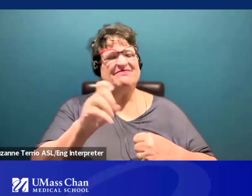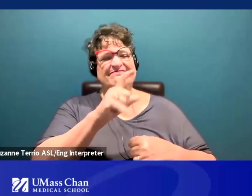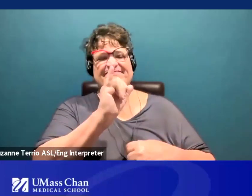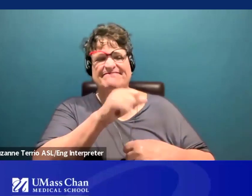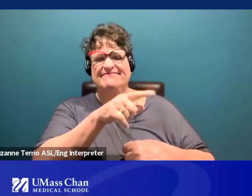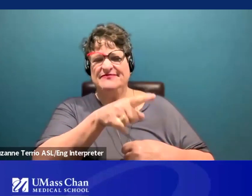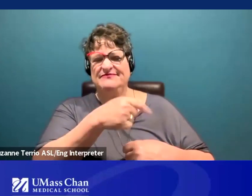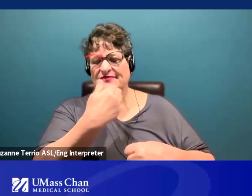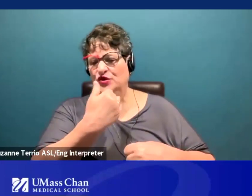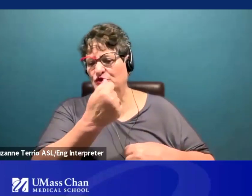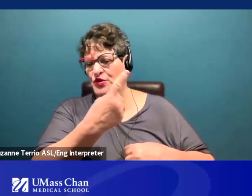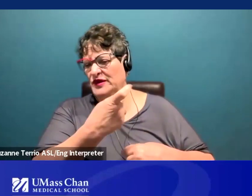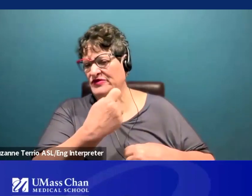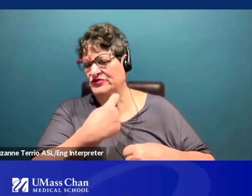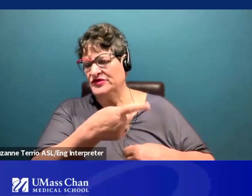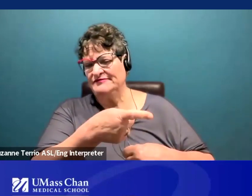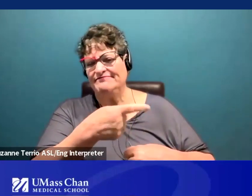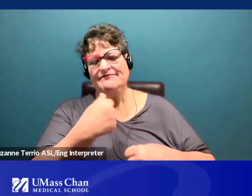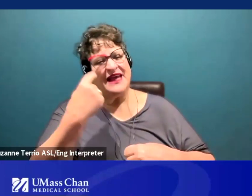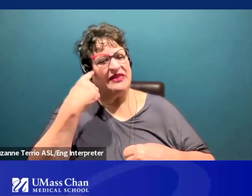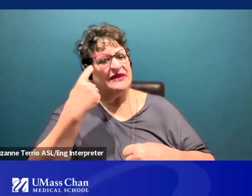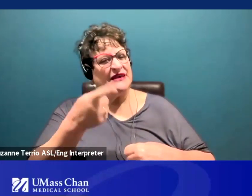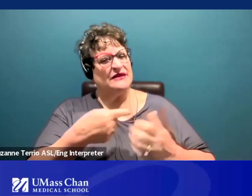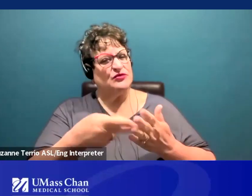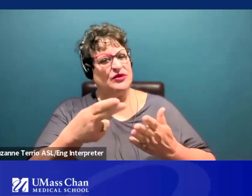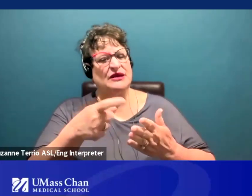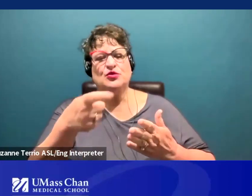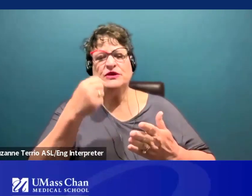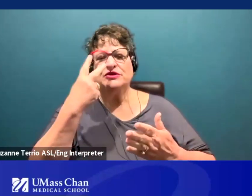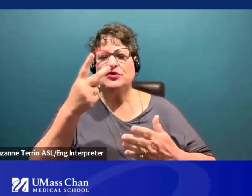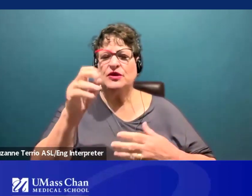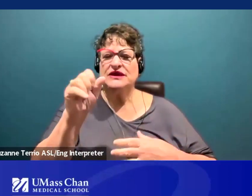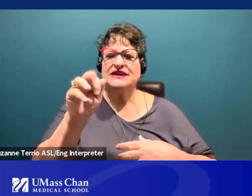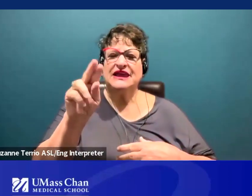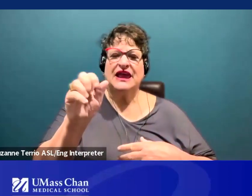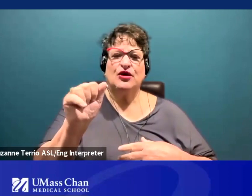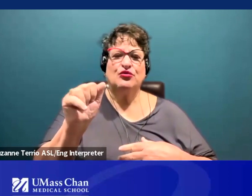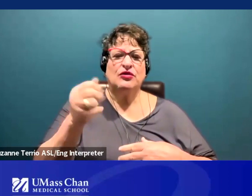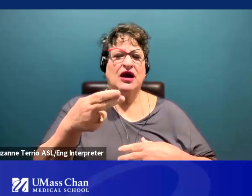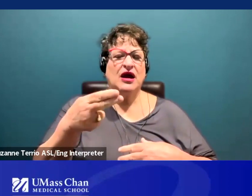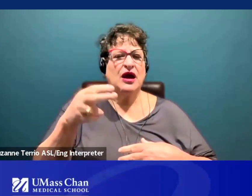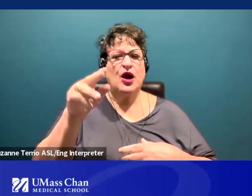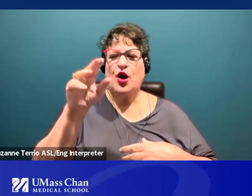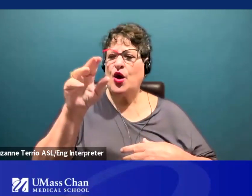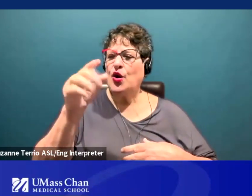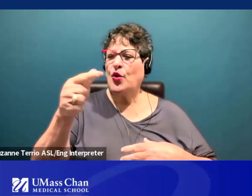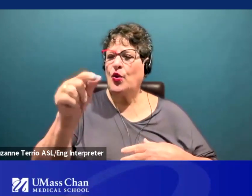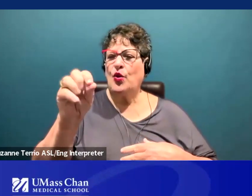I think we mentioned the Sarah Gordon in our last training, and the Sarah Gordon case is